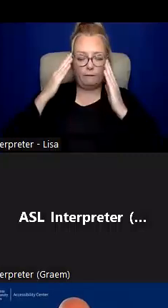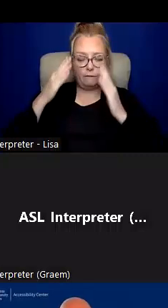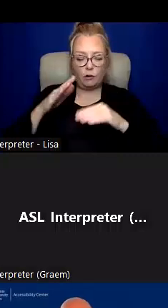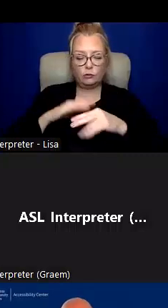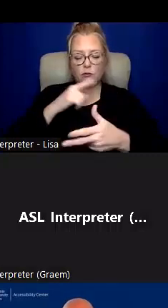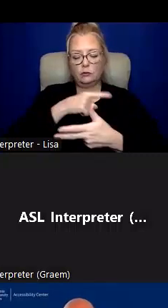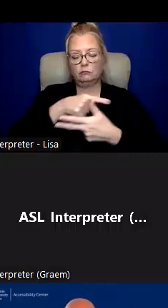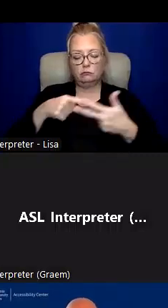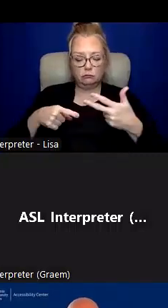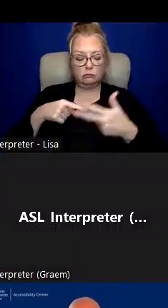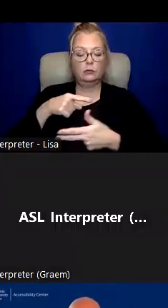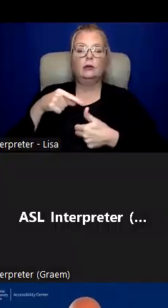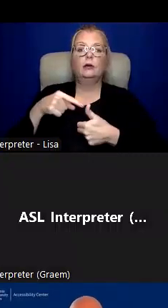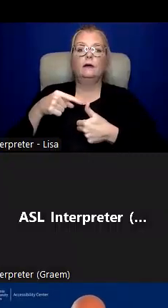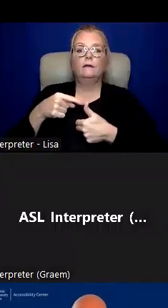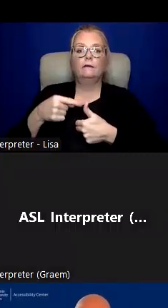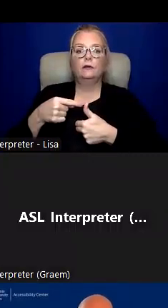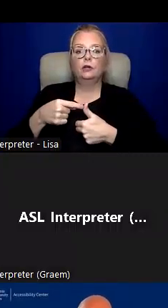The first and principal one is, we